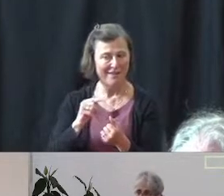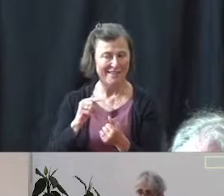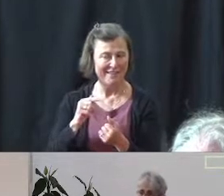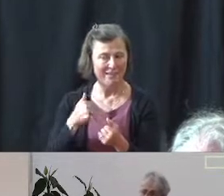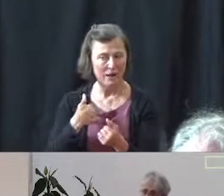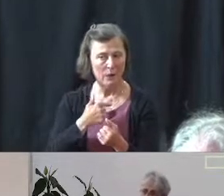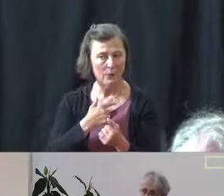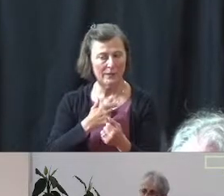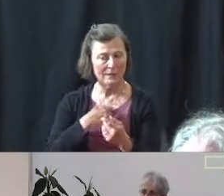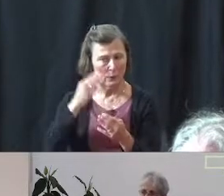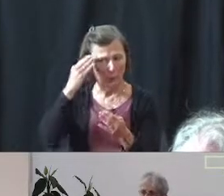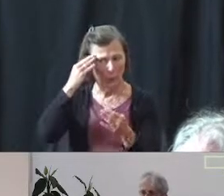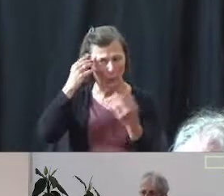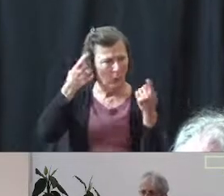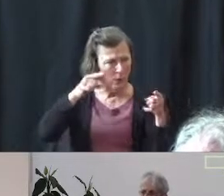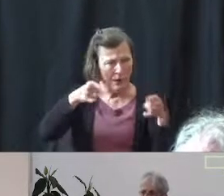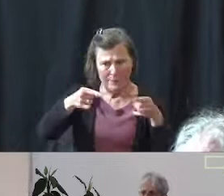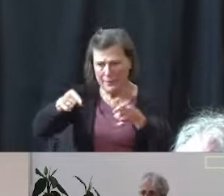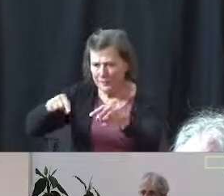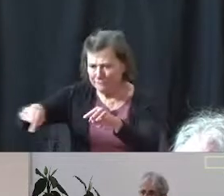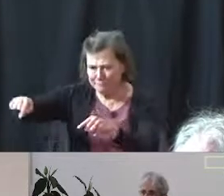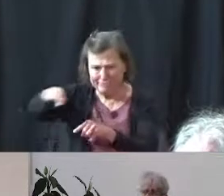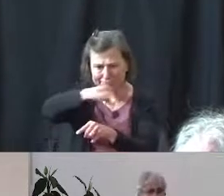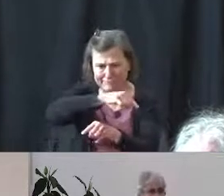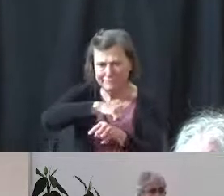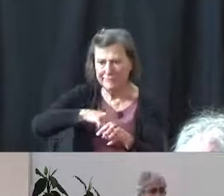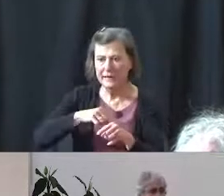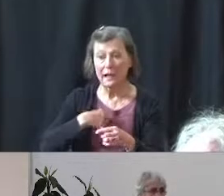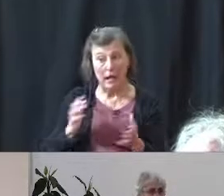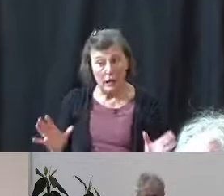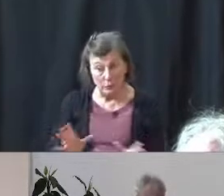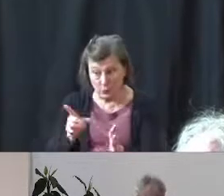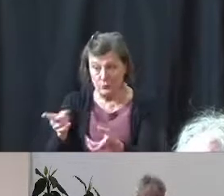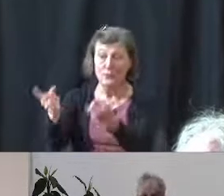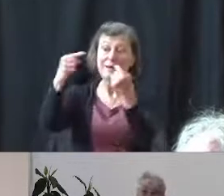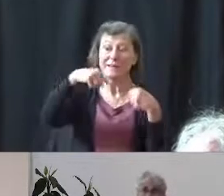speed on all the issues that would be voting on. So, I encourage you to come to that as well.